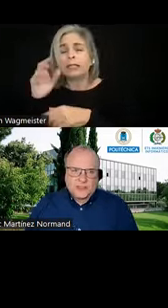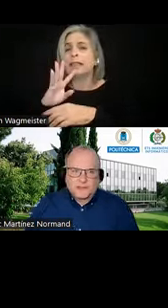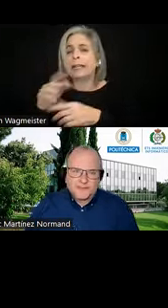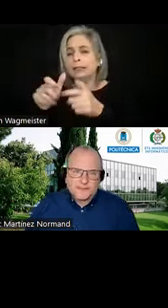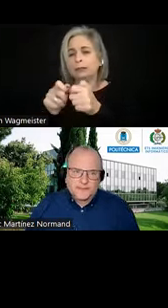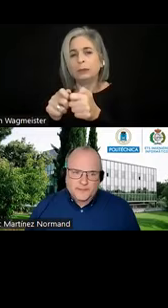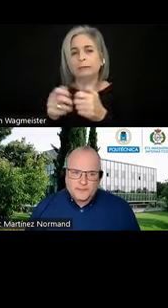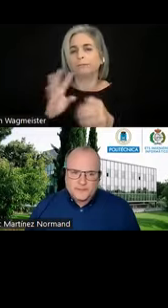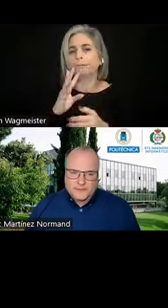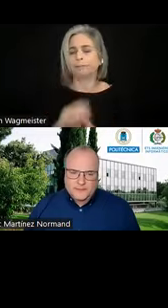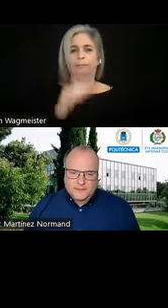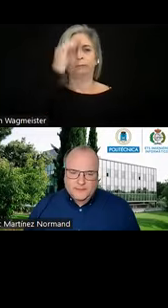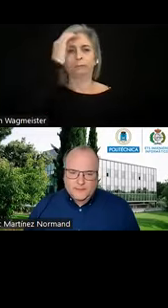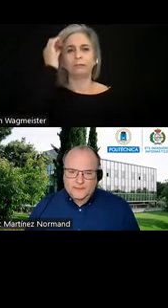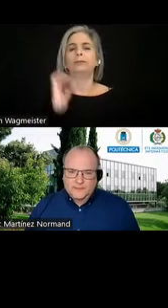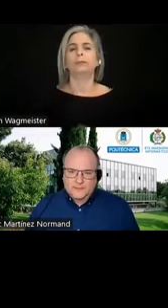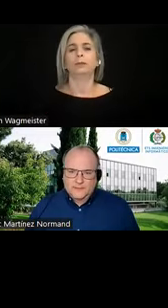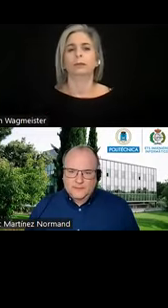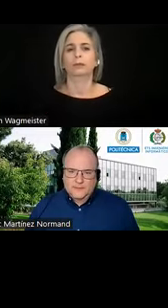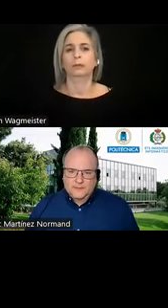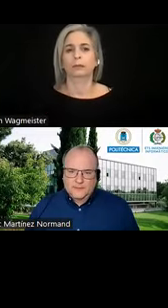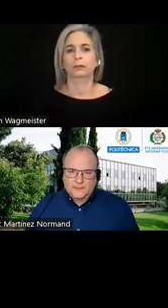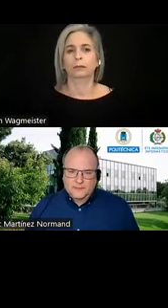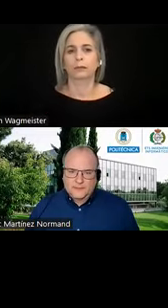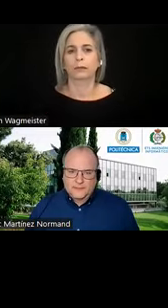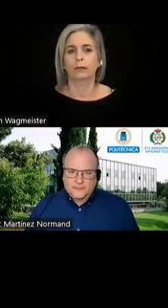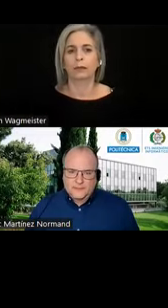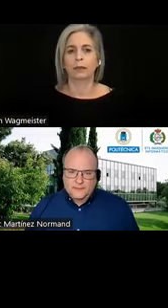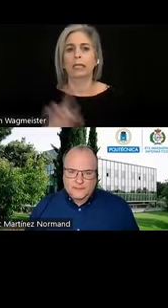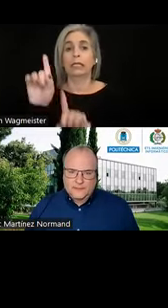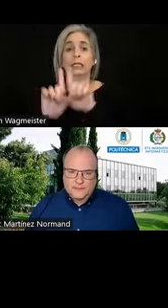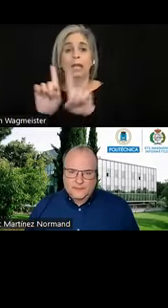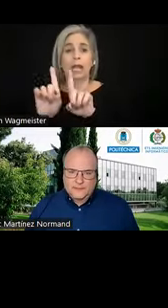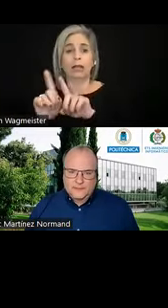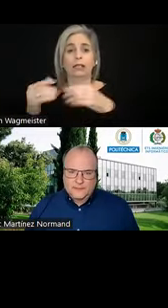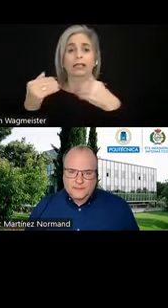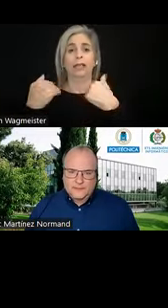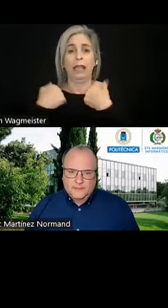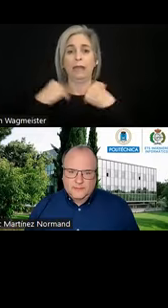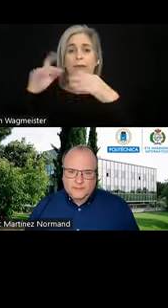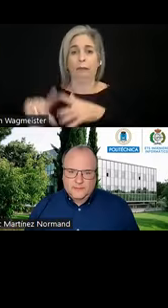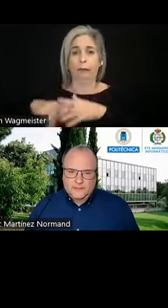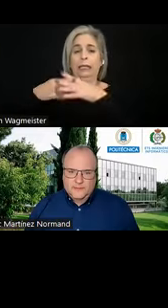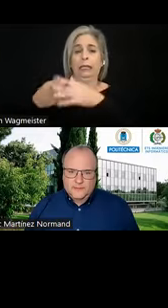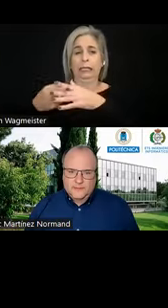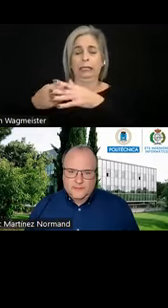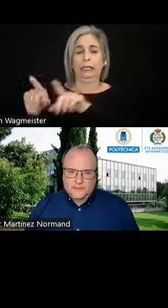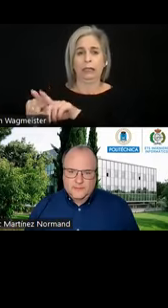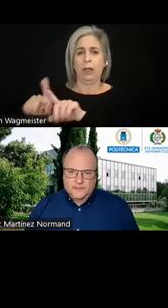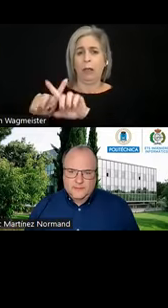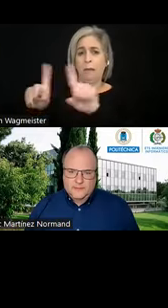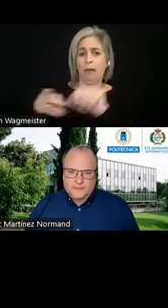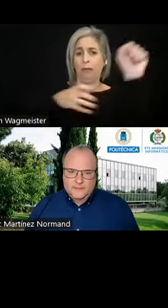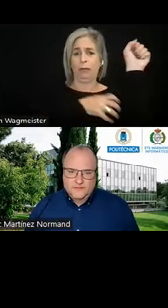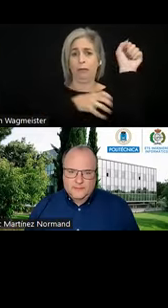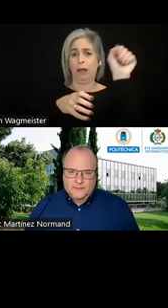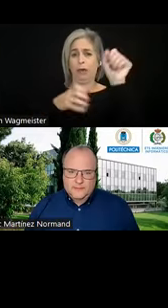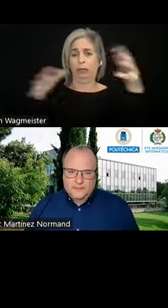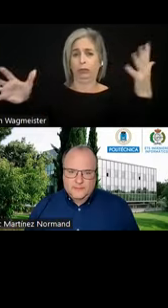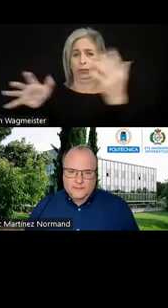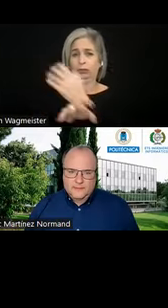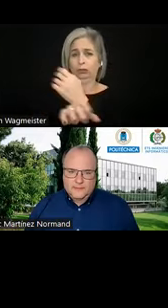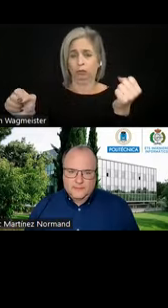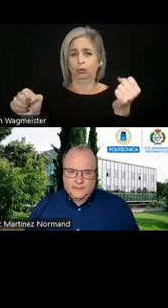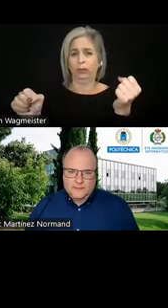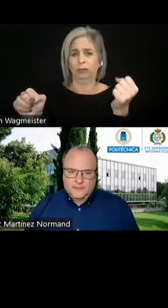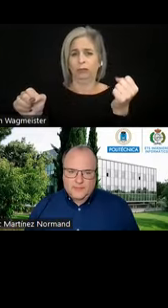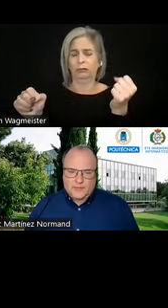(Video Playing). >> Stars too have a beginning but are by